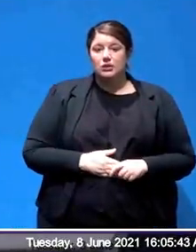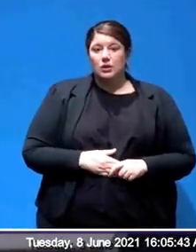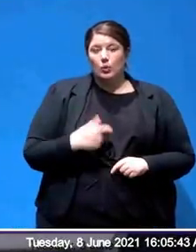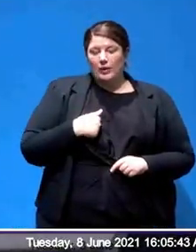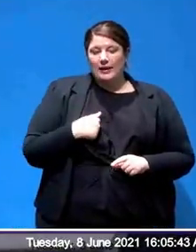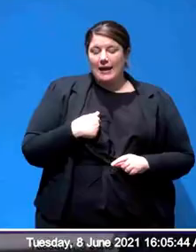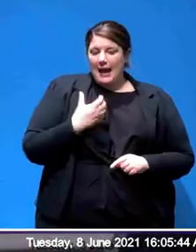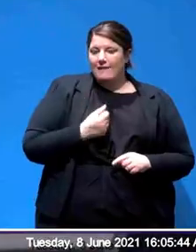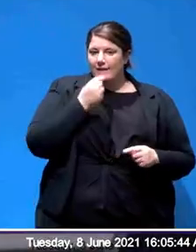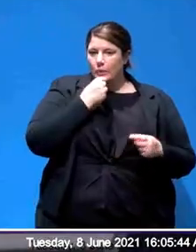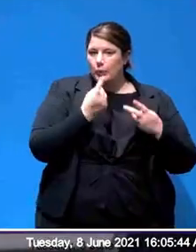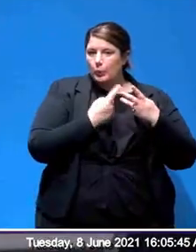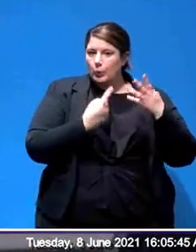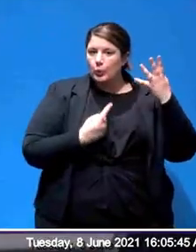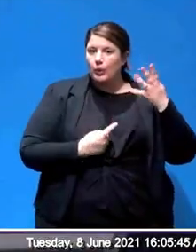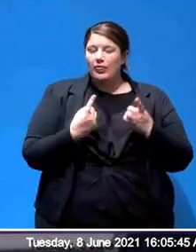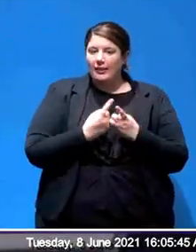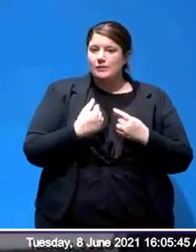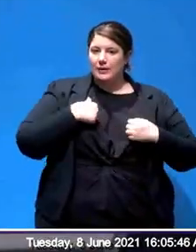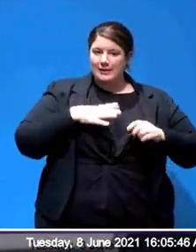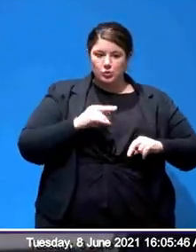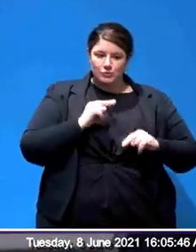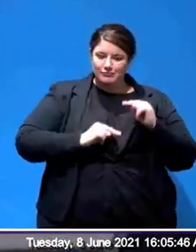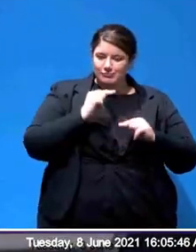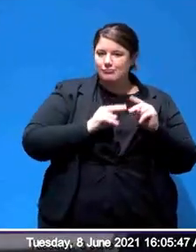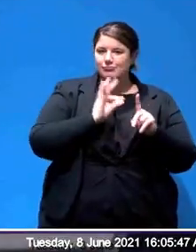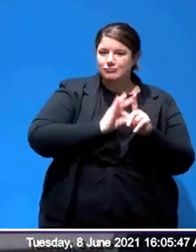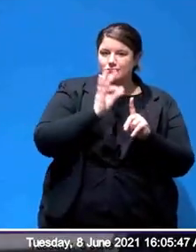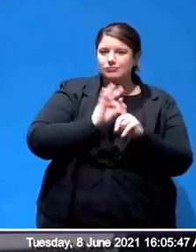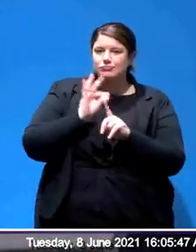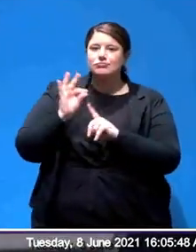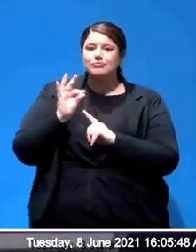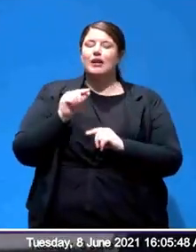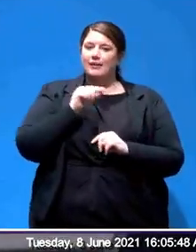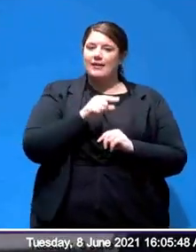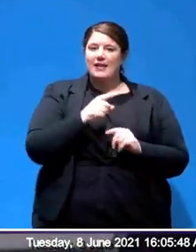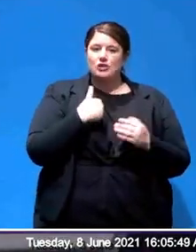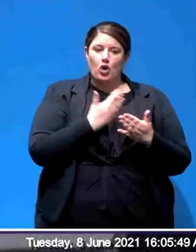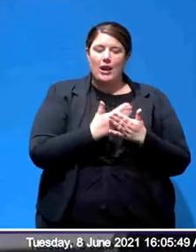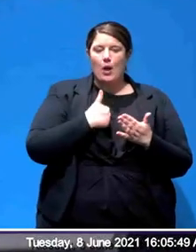We have got a number of things that we need to develop and that's certainly high up on our agenda.